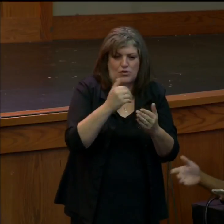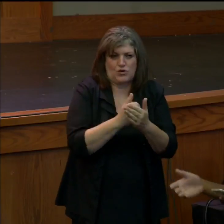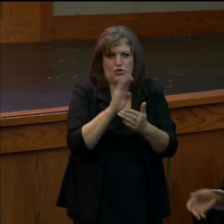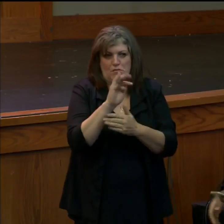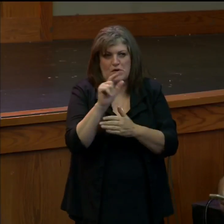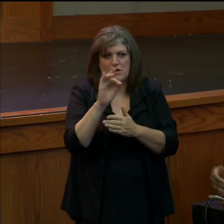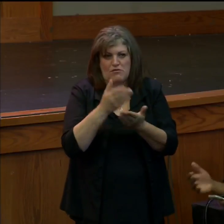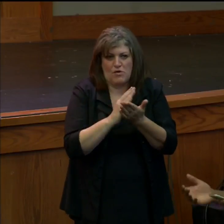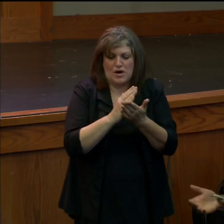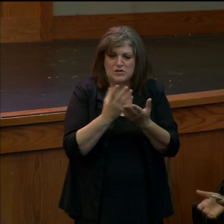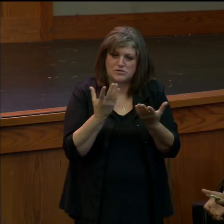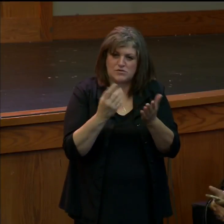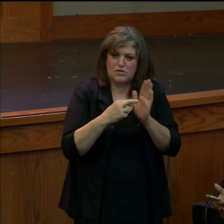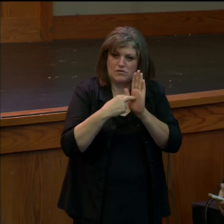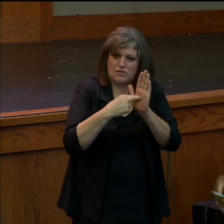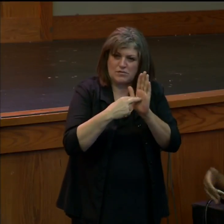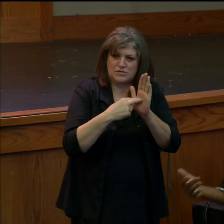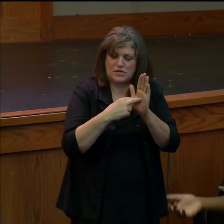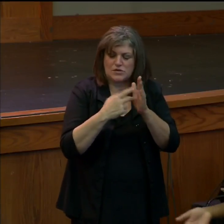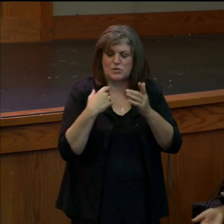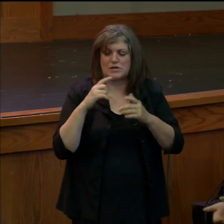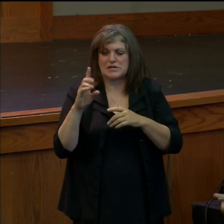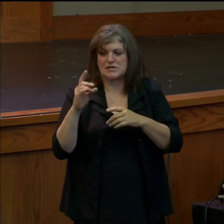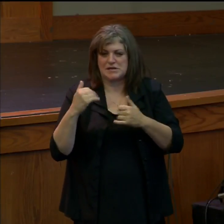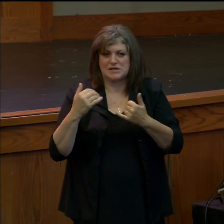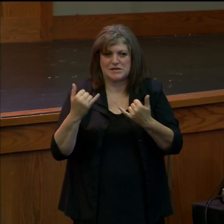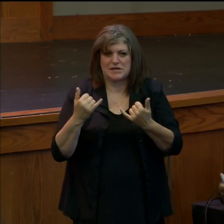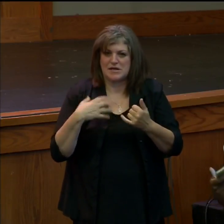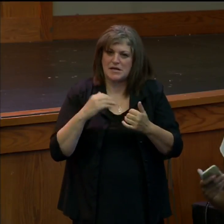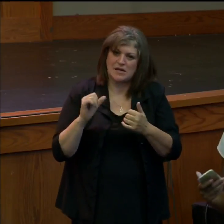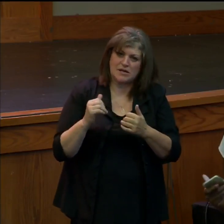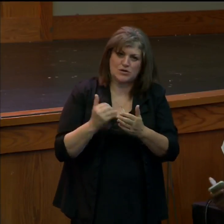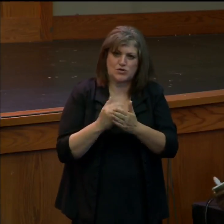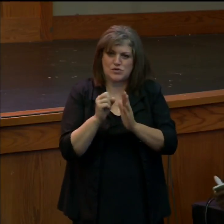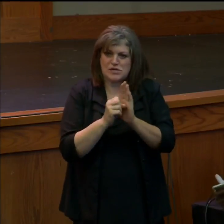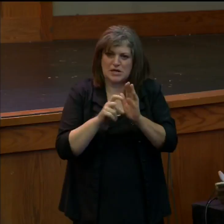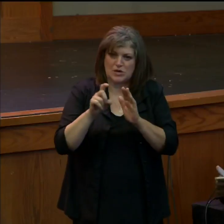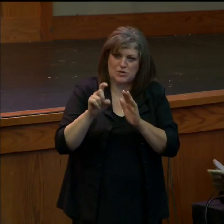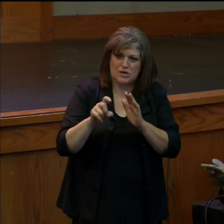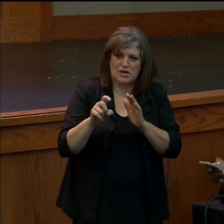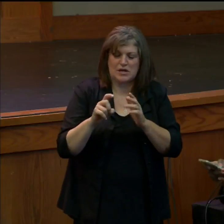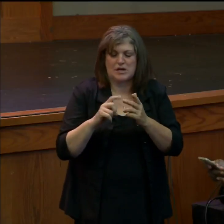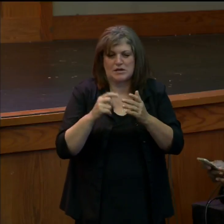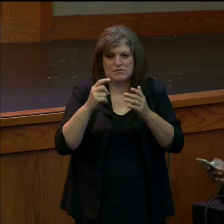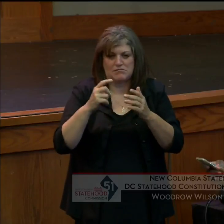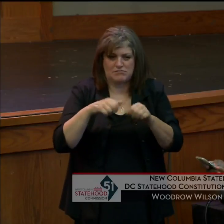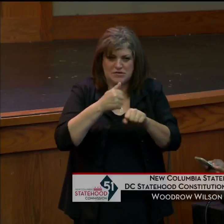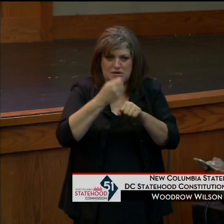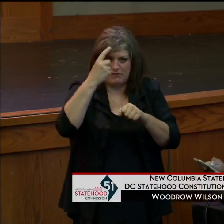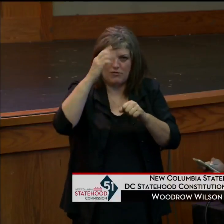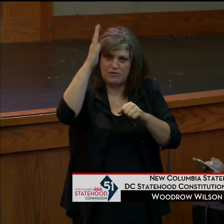REPRESENTATIVE OF WHAT D.C. RESIDENTS ARE. THIS IS A NEW STATE AND YOU WILL BE MAKING A PRECEDENCE FOR THE FUTURE.